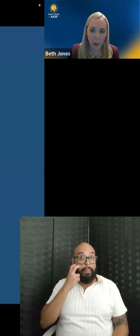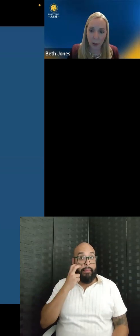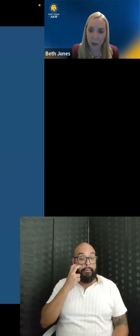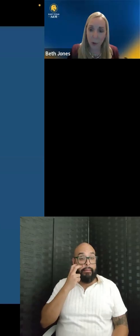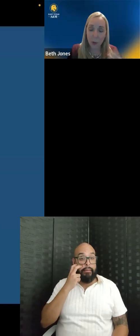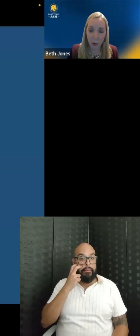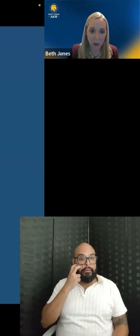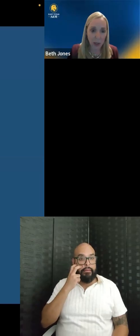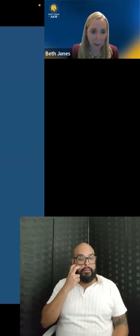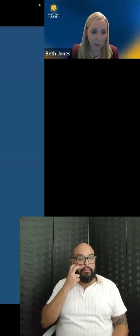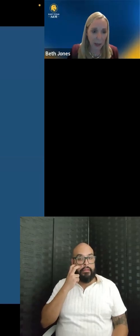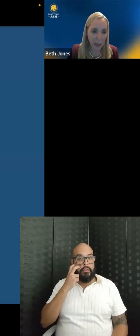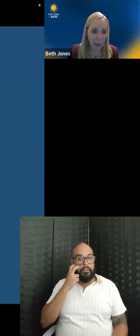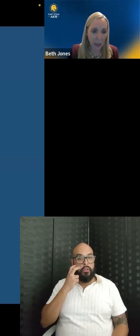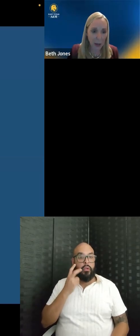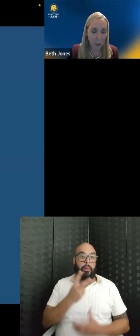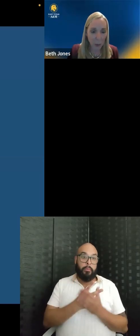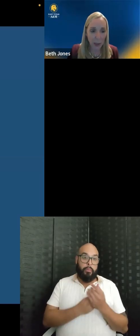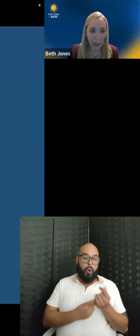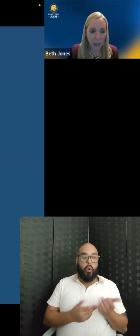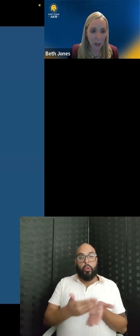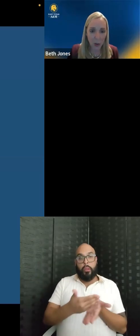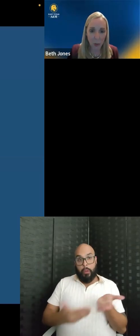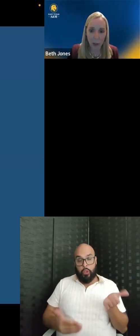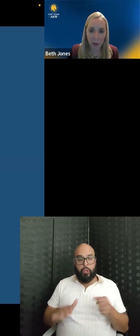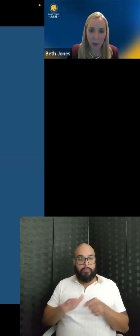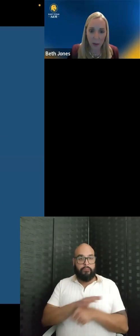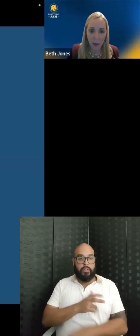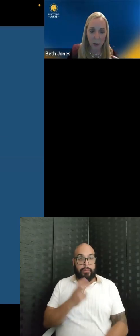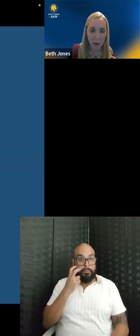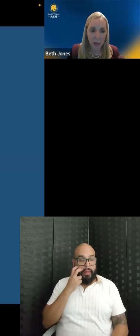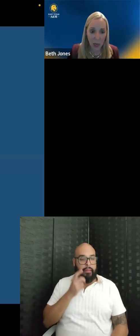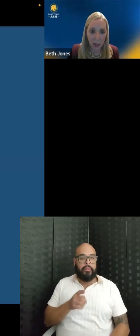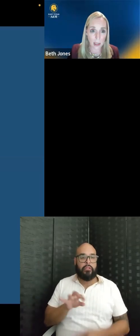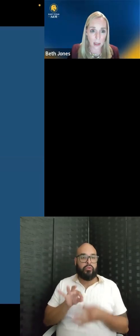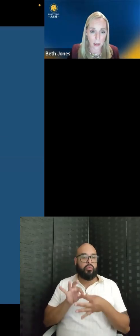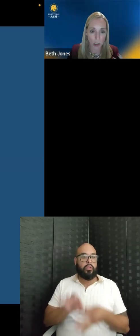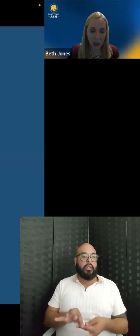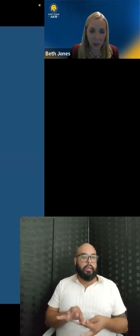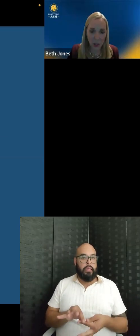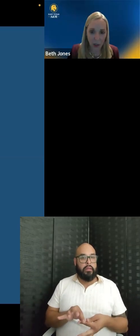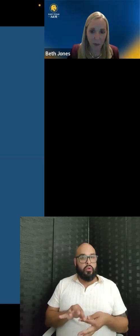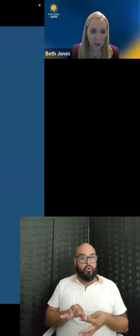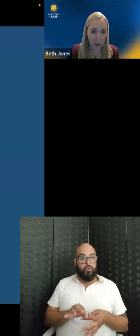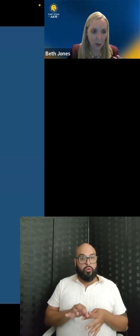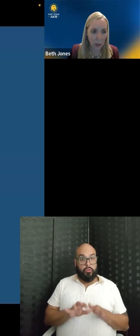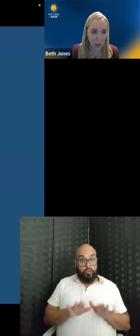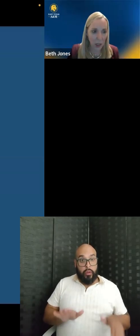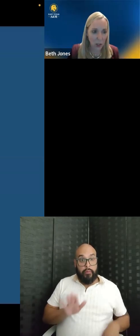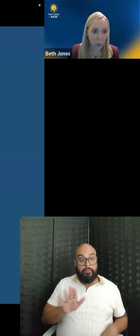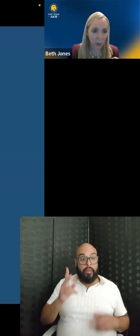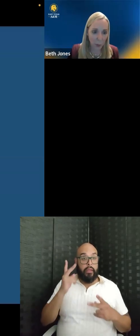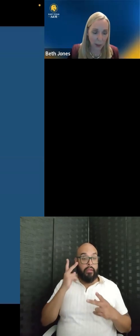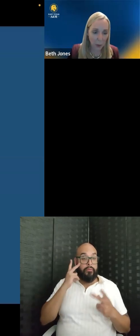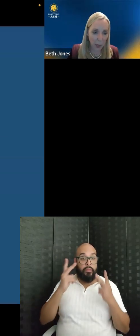So includes both partial sight and blindness. And it really has to do with does the child's vision affect their educational performance?